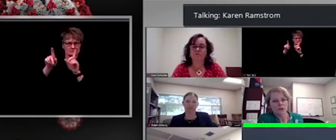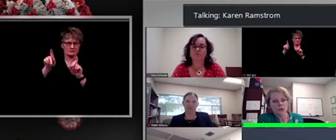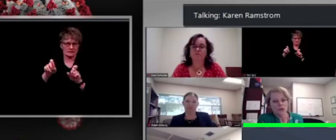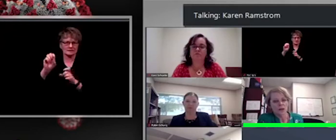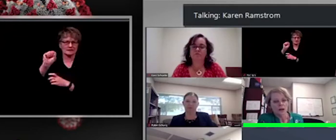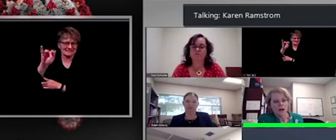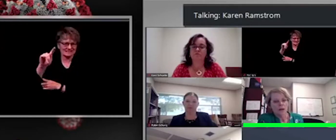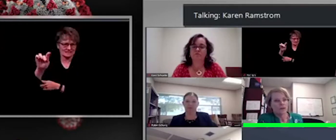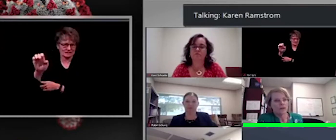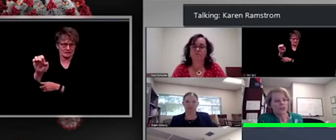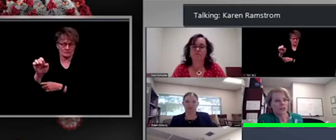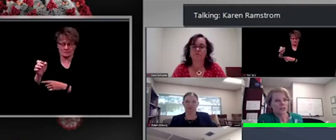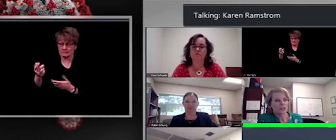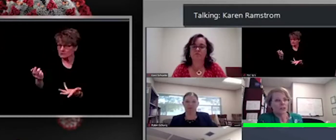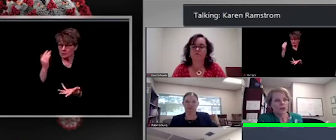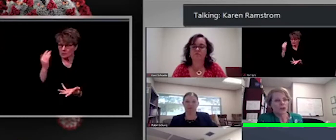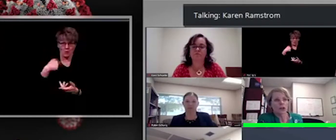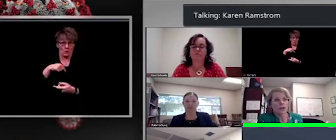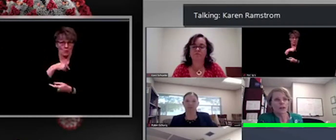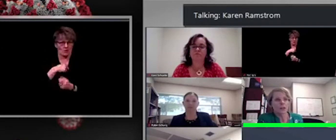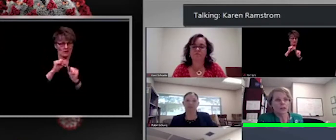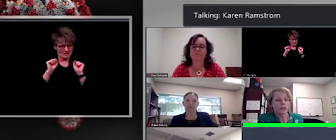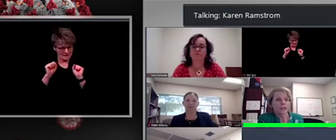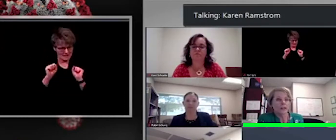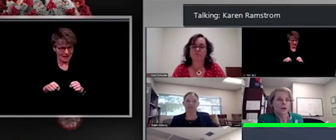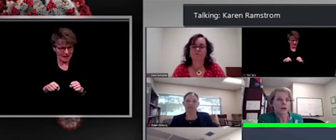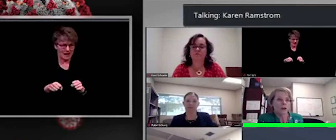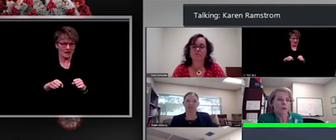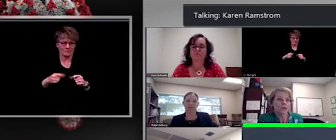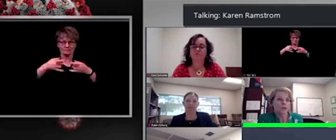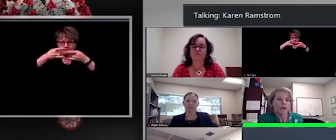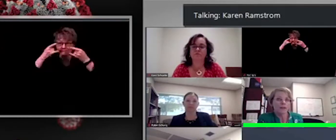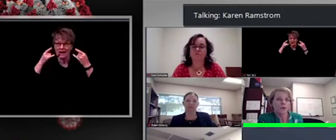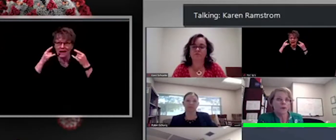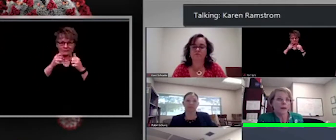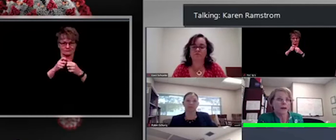use, infection can still occur, particularly in our interpersonal lives where we might